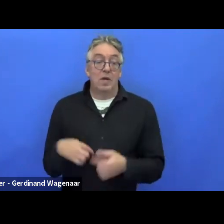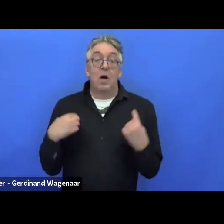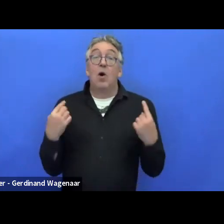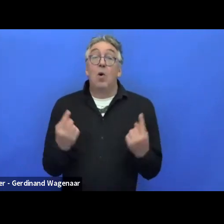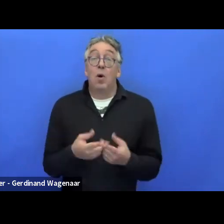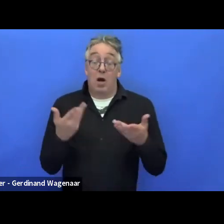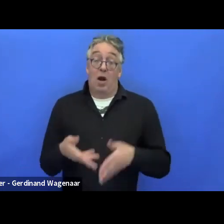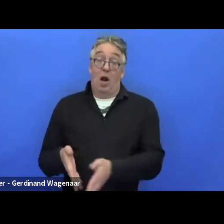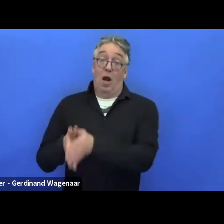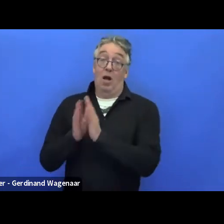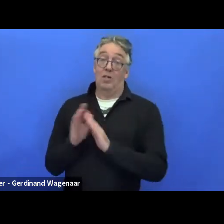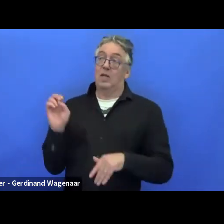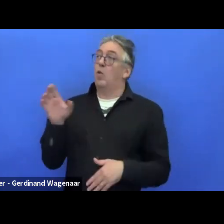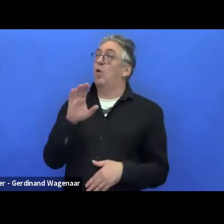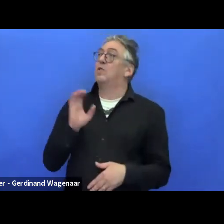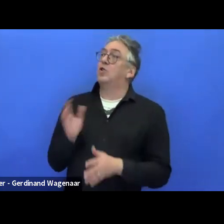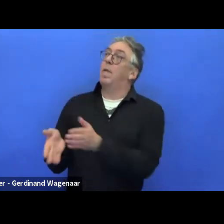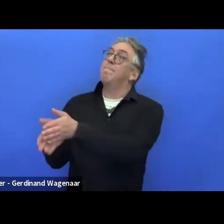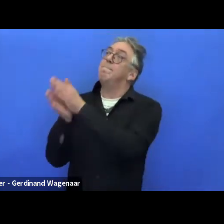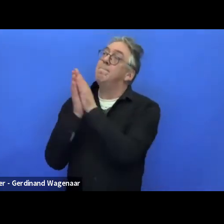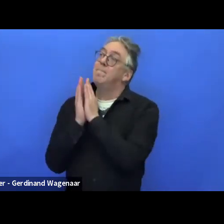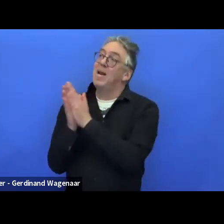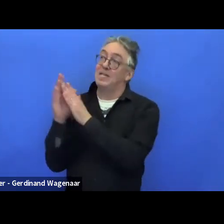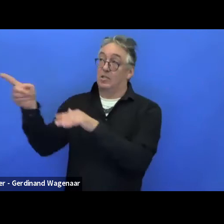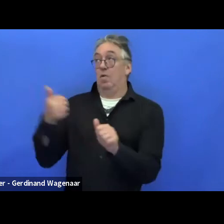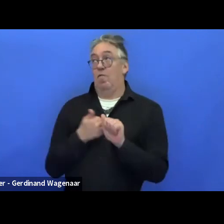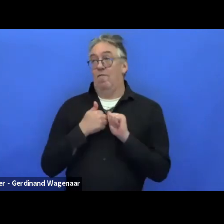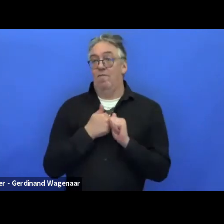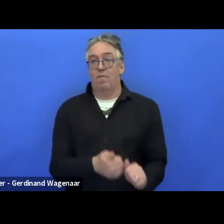to the greatest extent possible to the CRPD